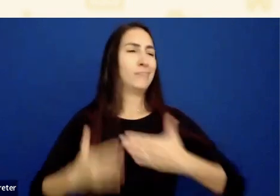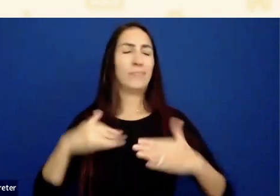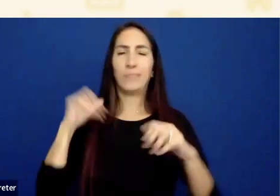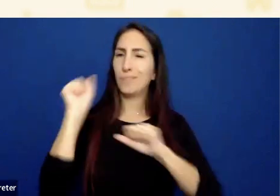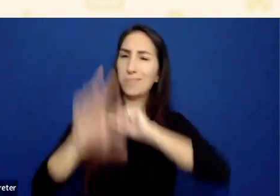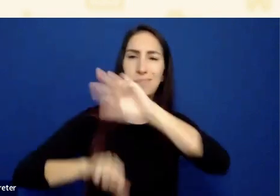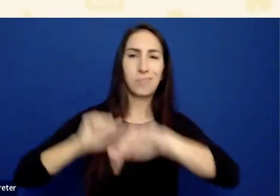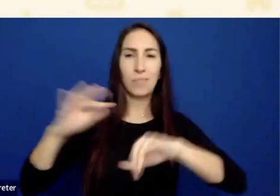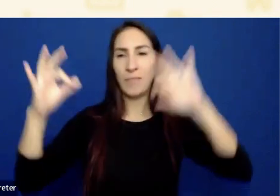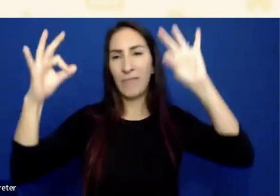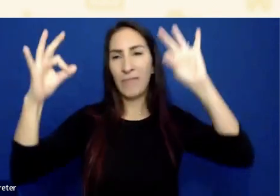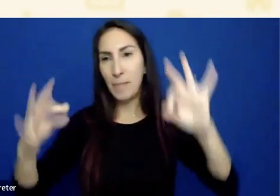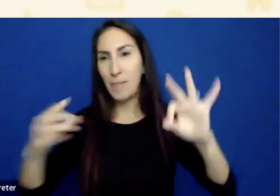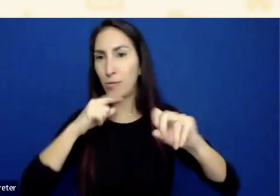Yes, absolutely. We always want feedback.